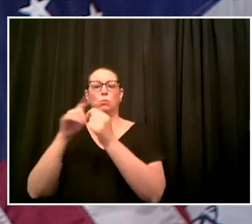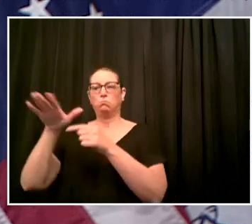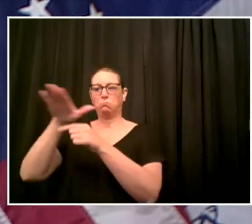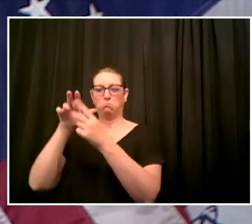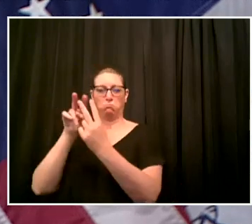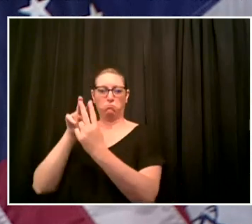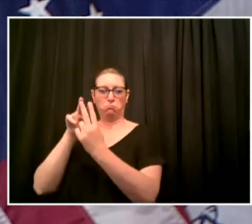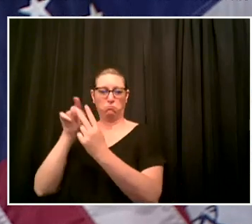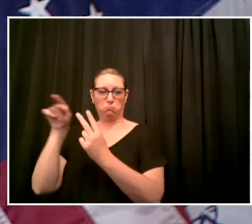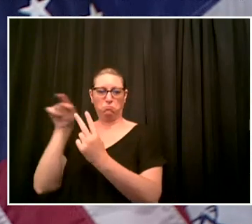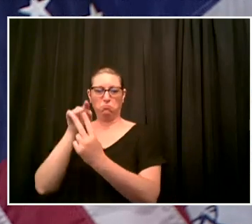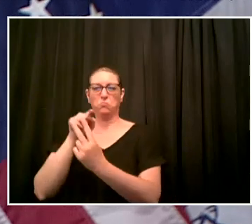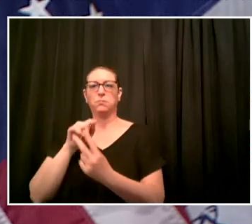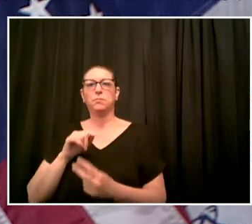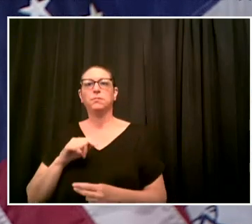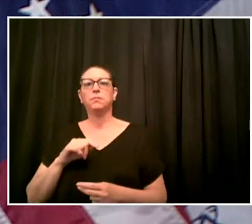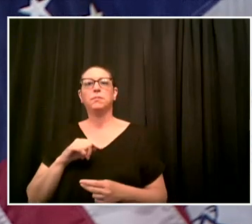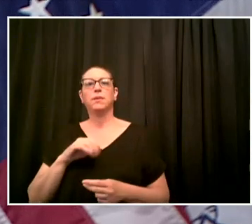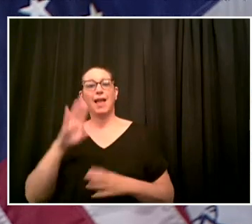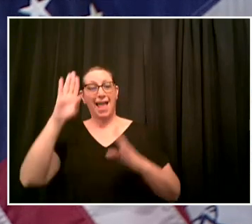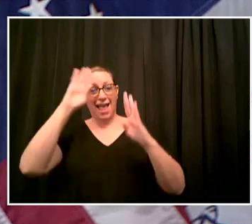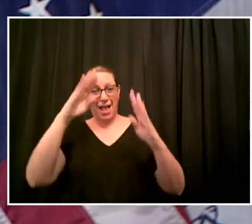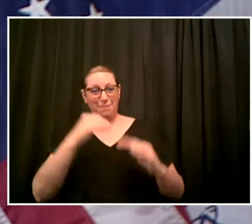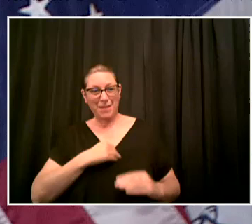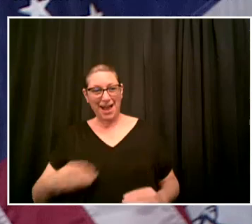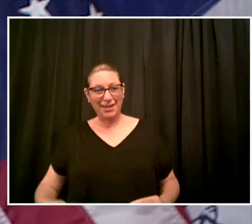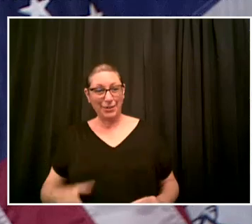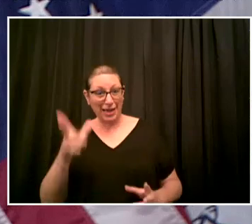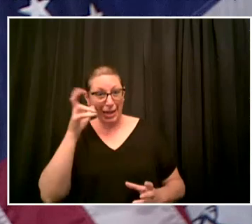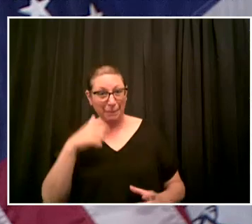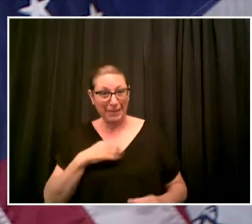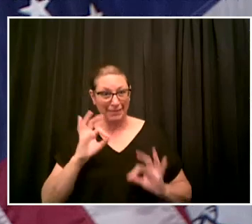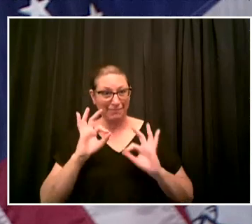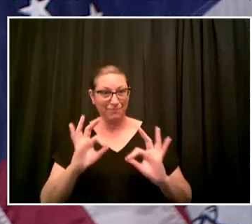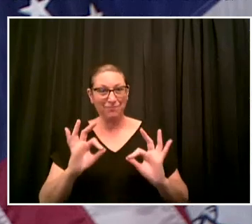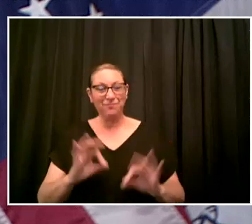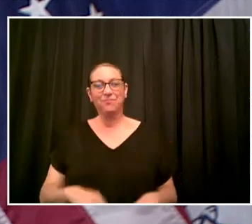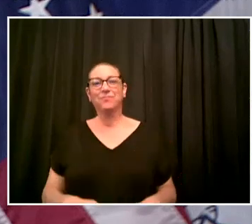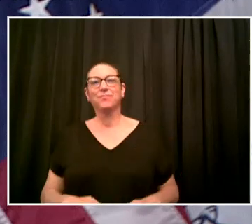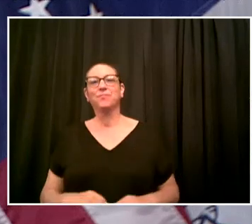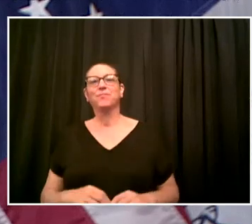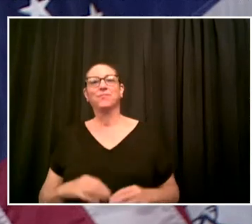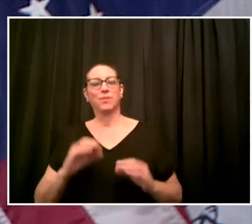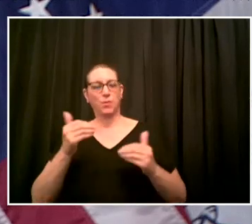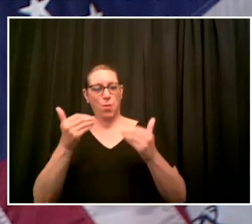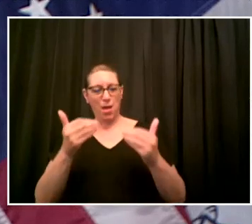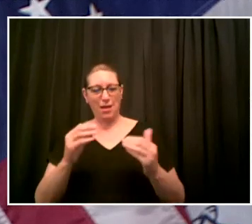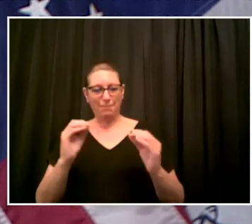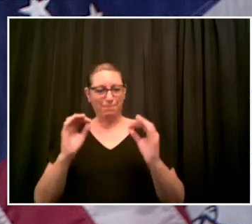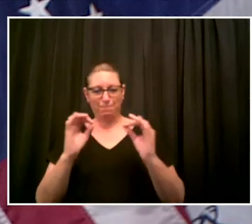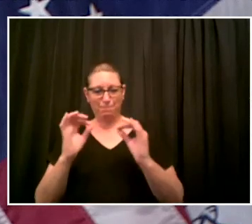HAVE ANDREW AND THEN LYNETTE. MR. MAYOR, EVERYONE, CAN YOU HEAR ME?